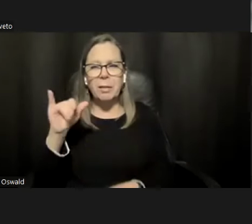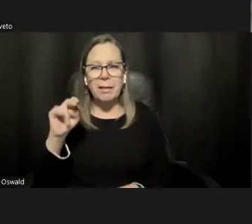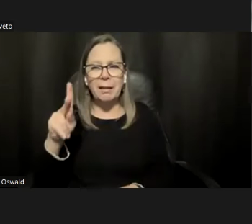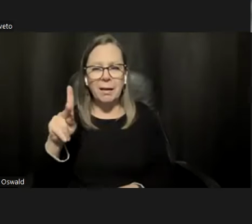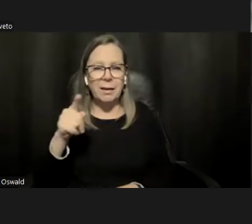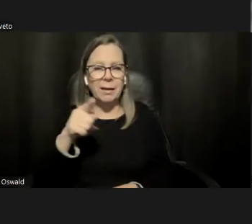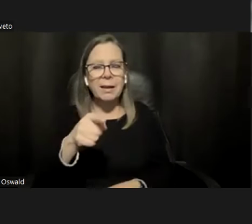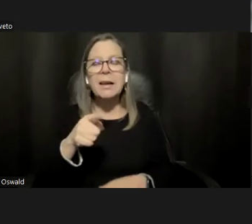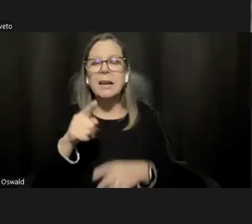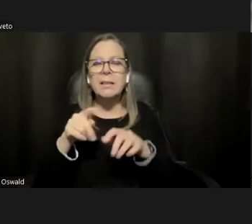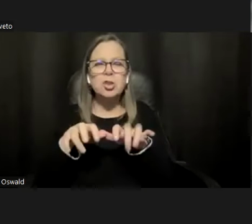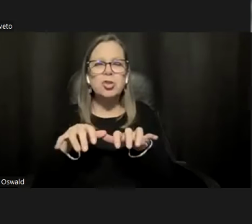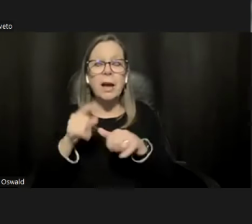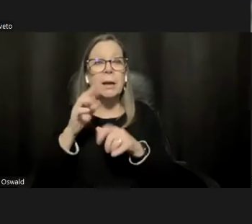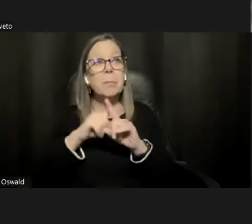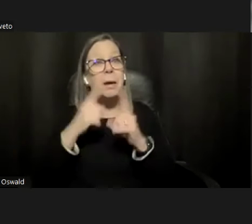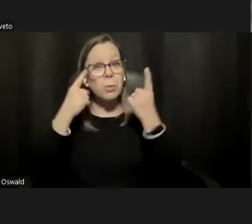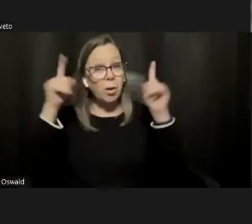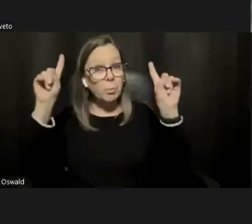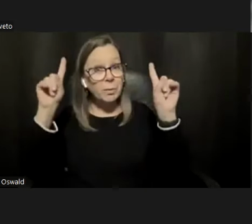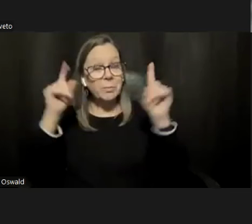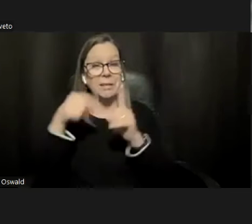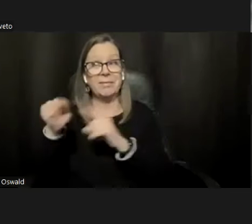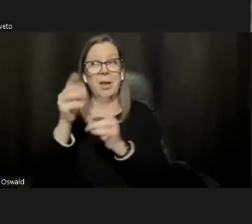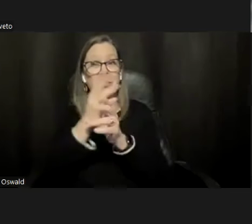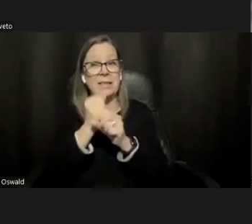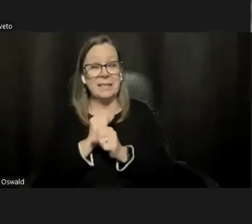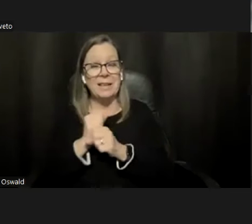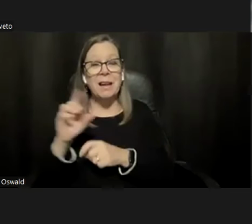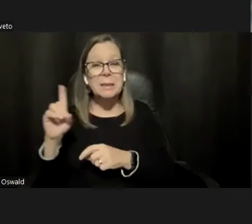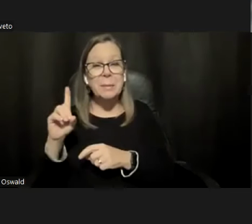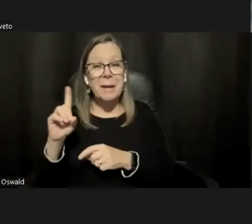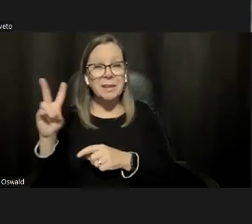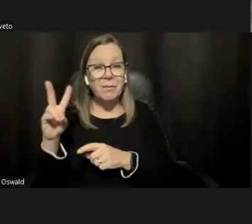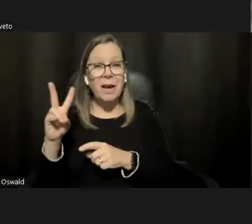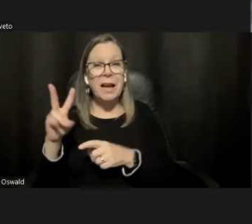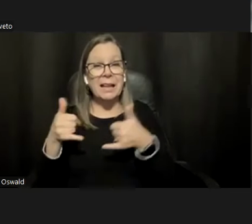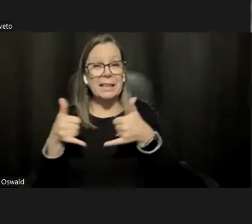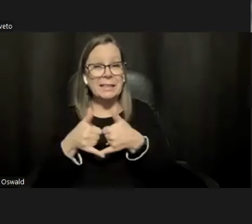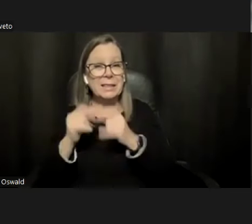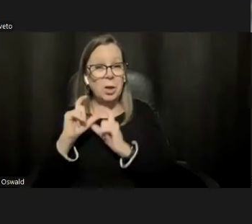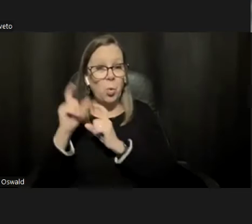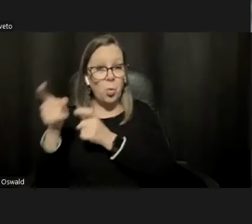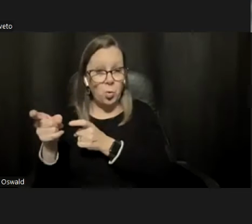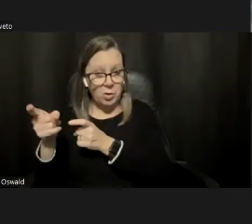It's an accomplishment, they received the domestic violence award, received for the